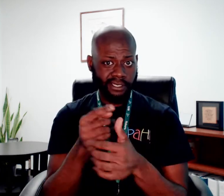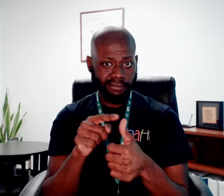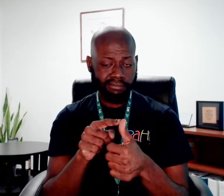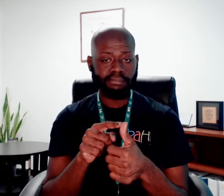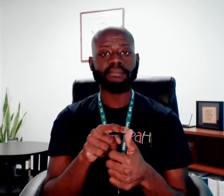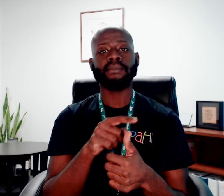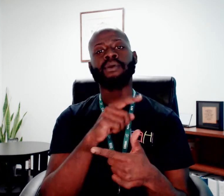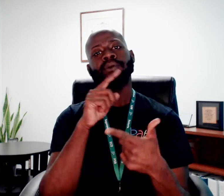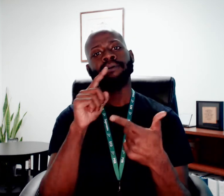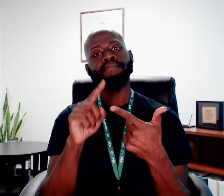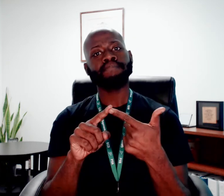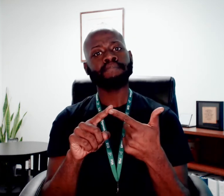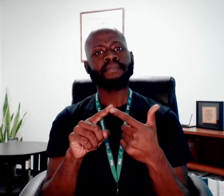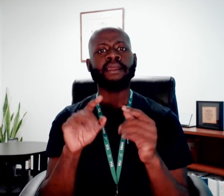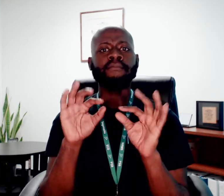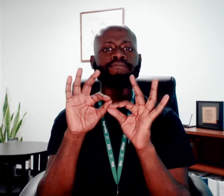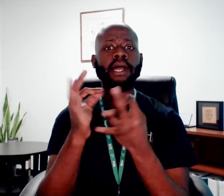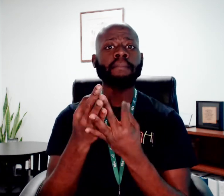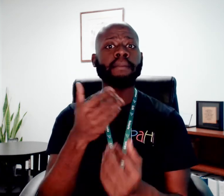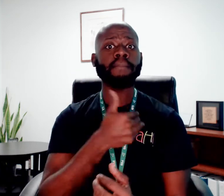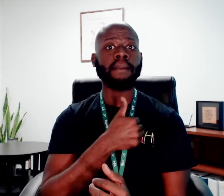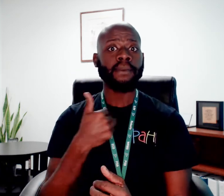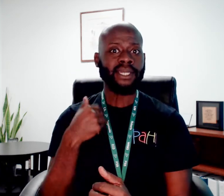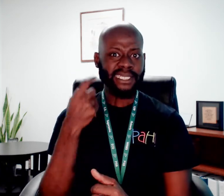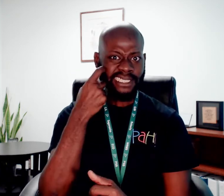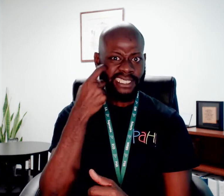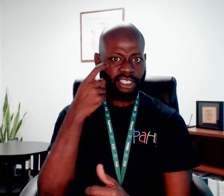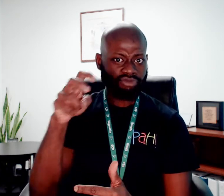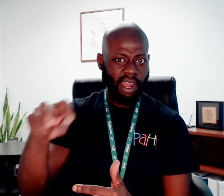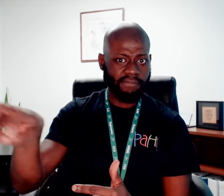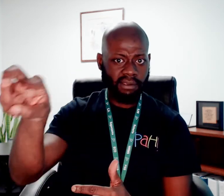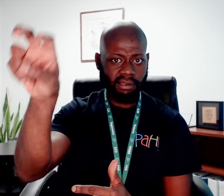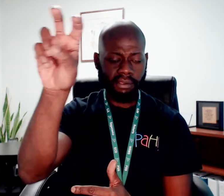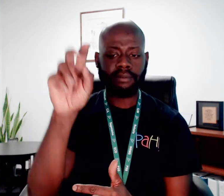a family friend who has travelled,